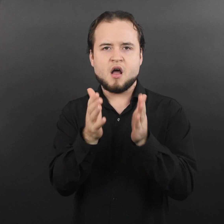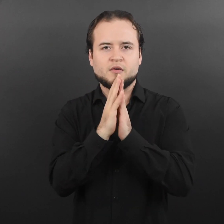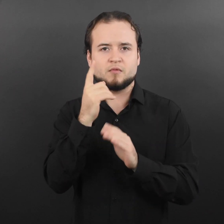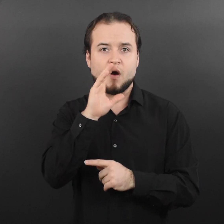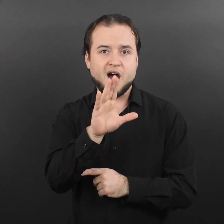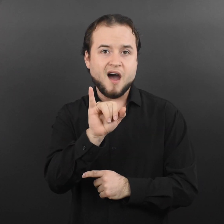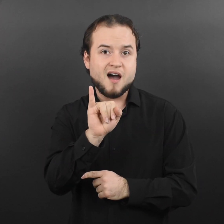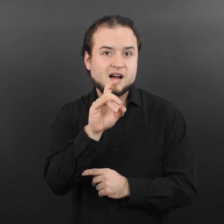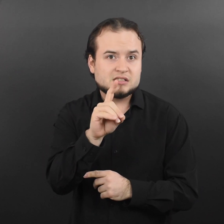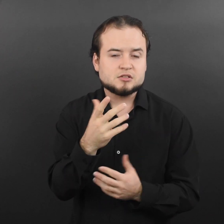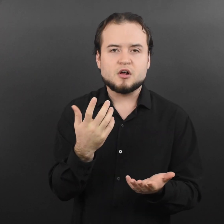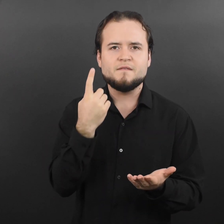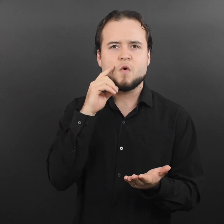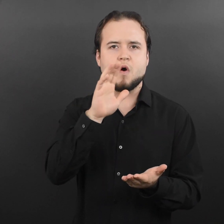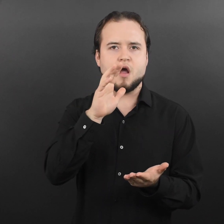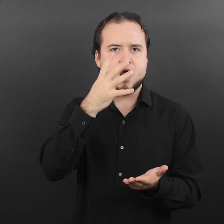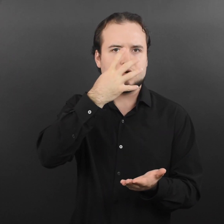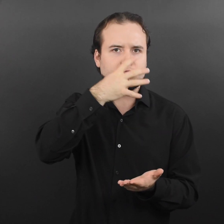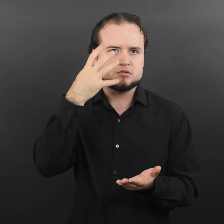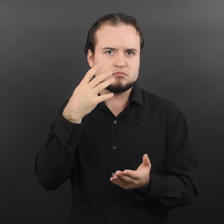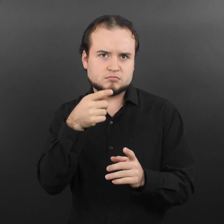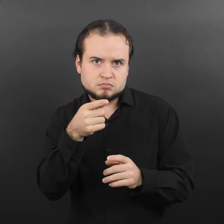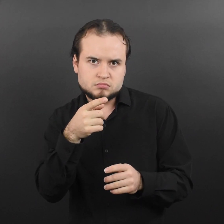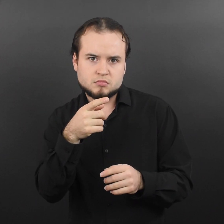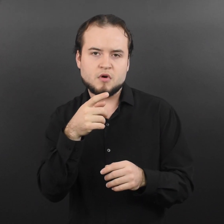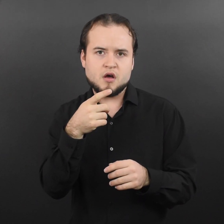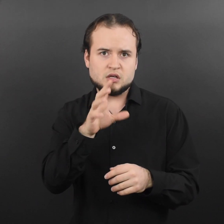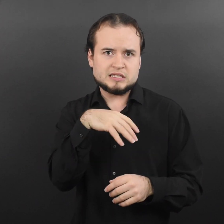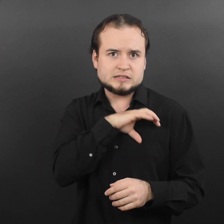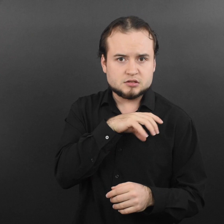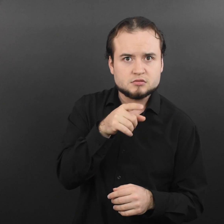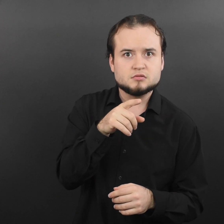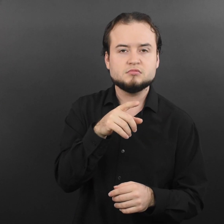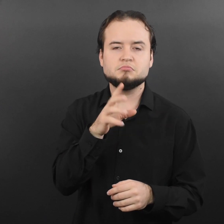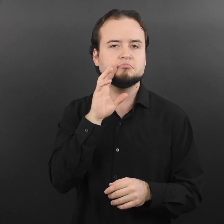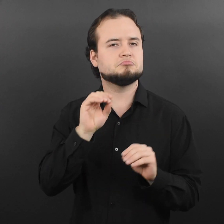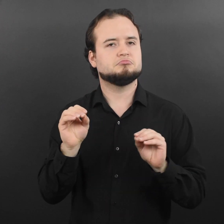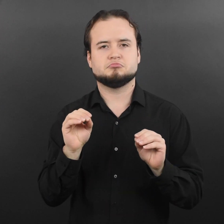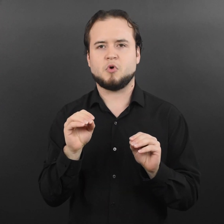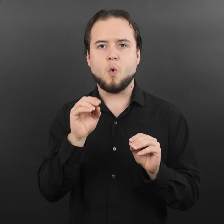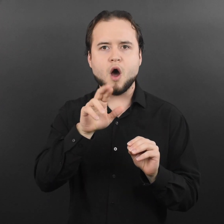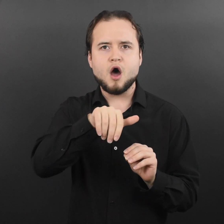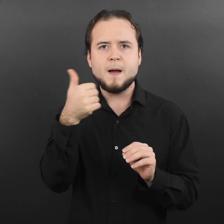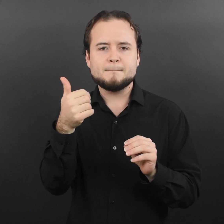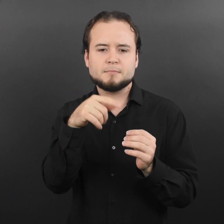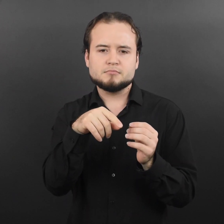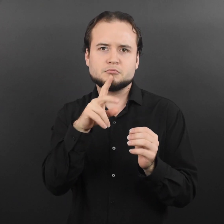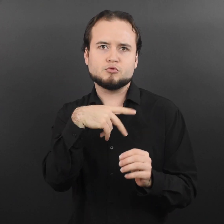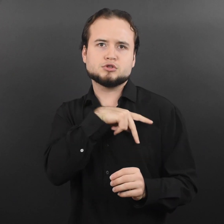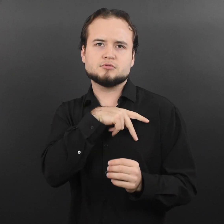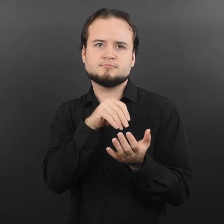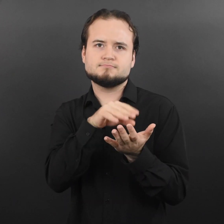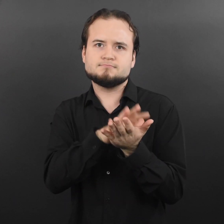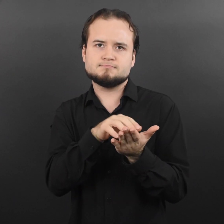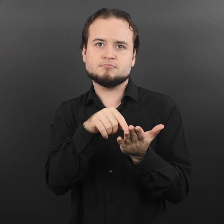You will not be asked for identification, immigration status, or for any personal documents.